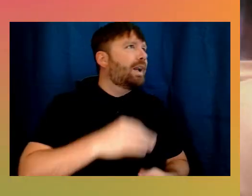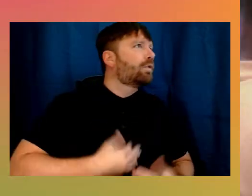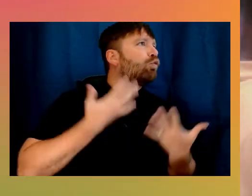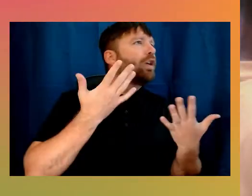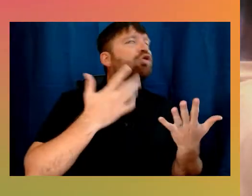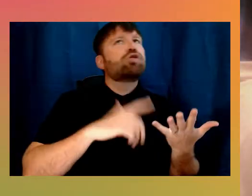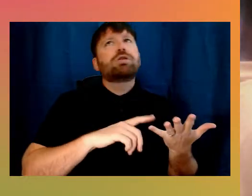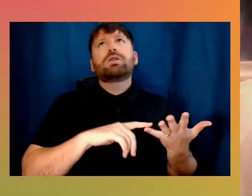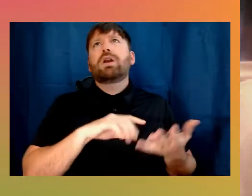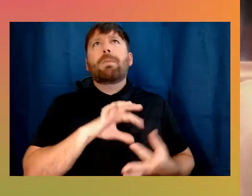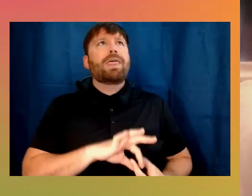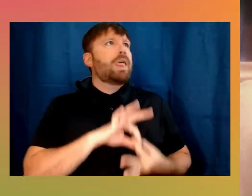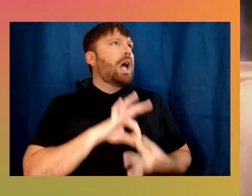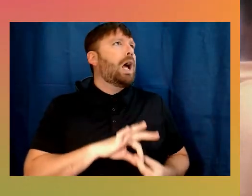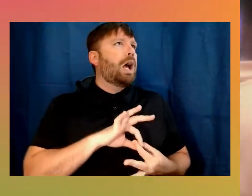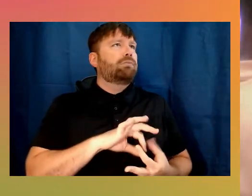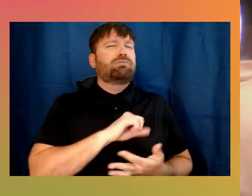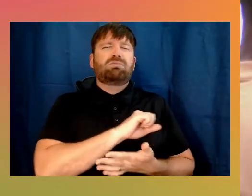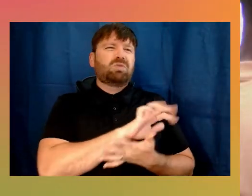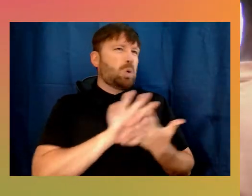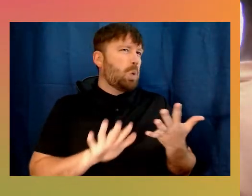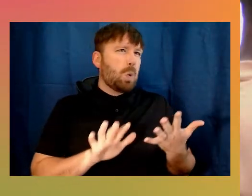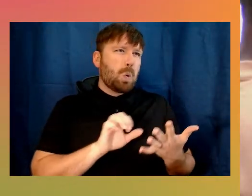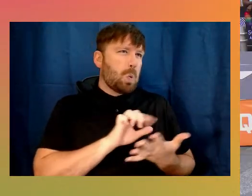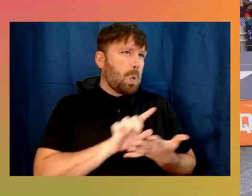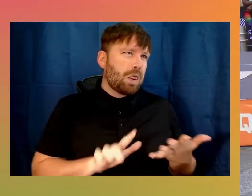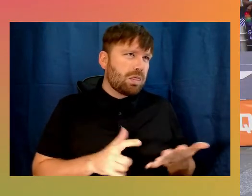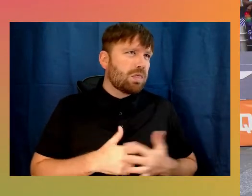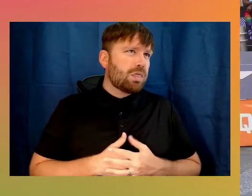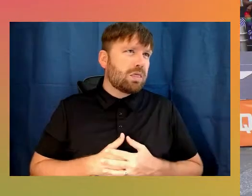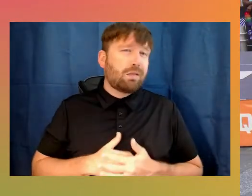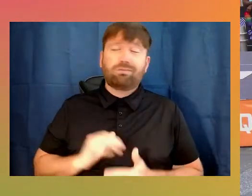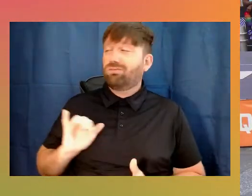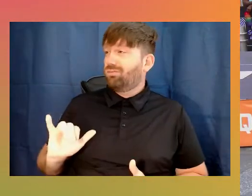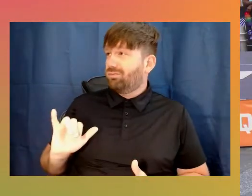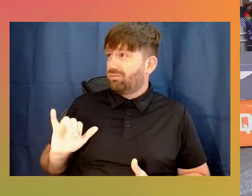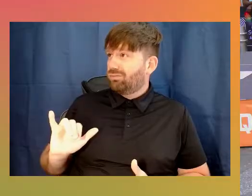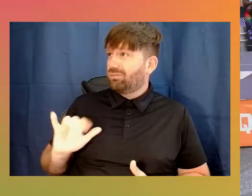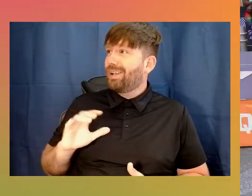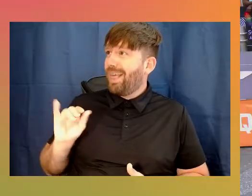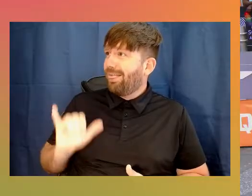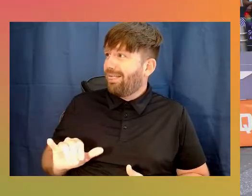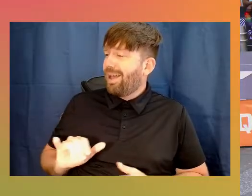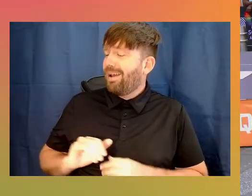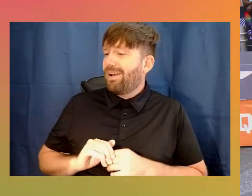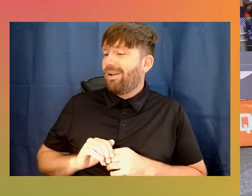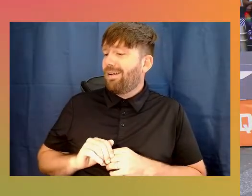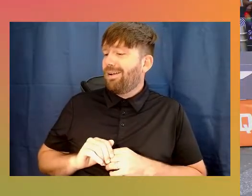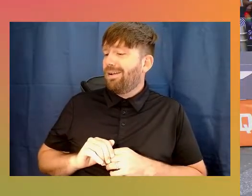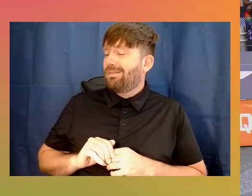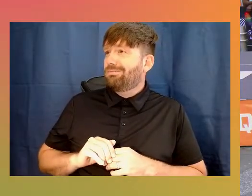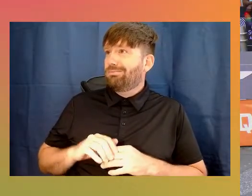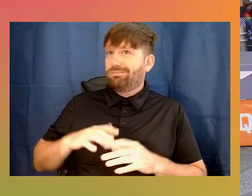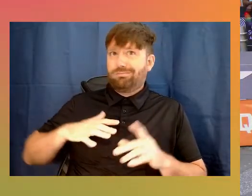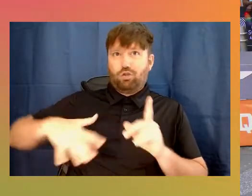LIKE? THIS IS DEFINITELY MY PERSONAL PRACTICE. WE SAW SHAYLA HERE. THIS IS ALL ME. I'M LAUGHING, I'M FALLING OUT OF THINGS, I'M DOING CORE, I'M